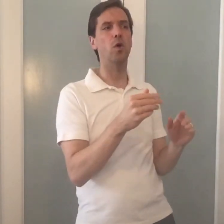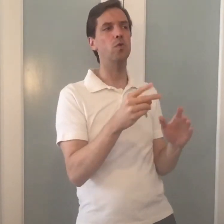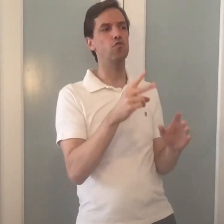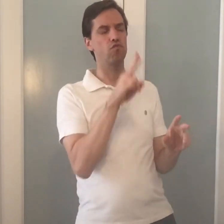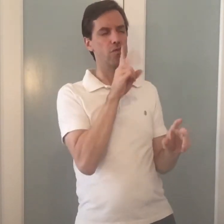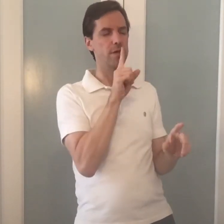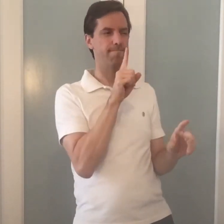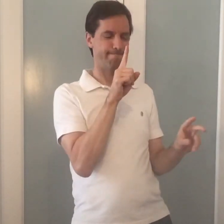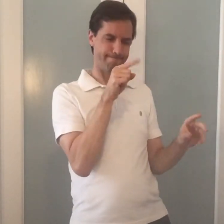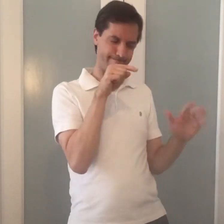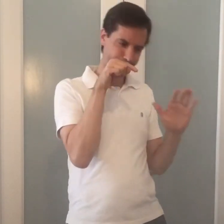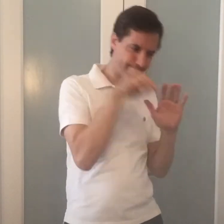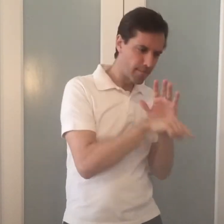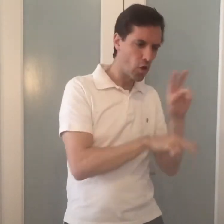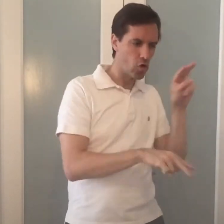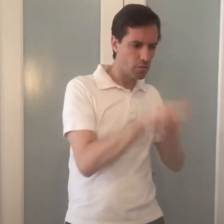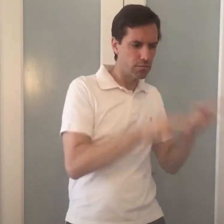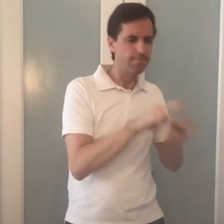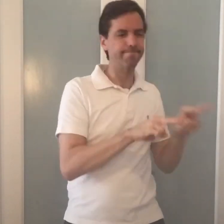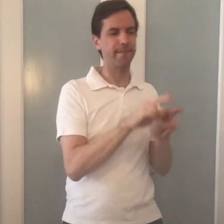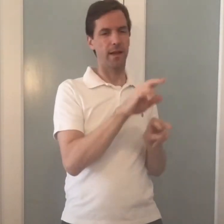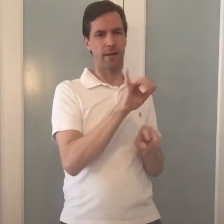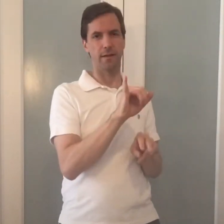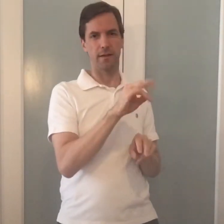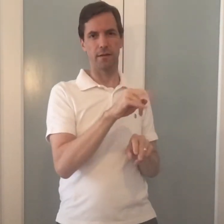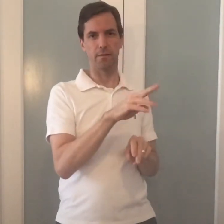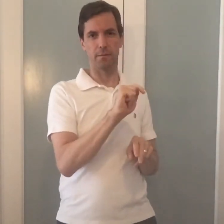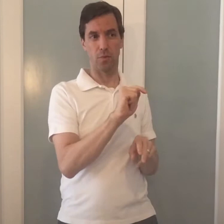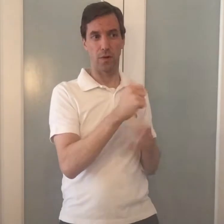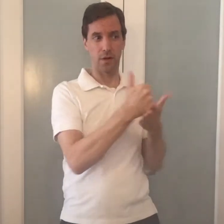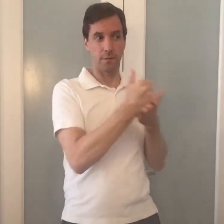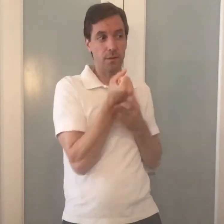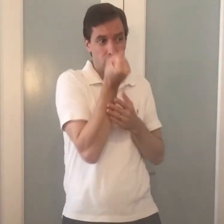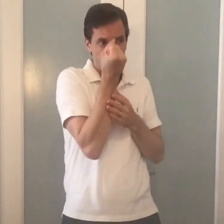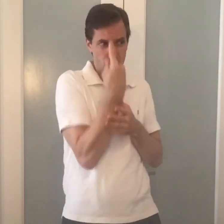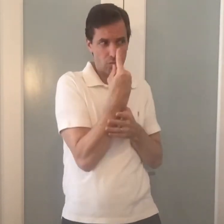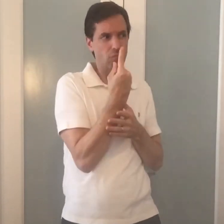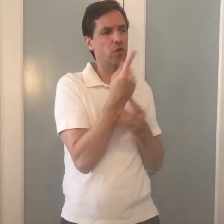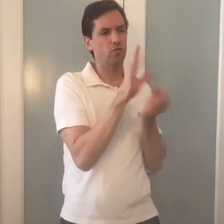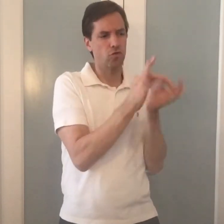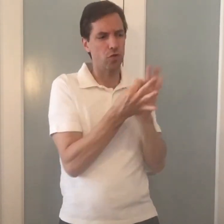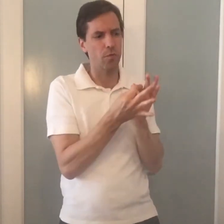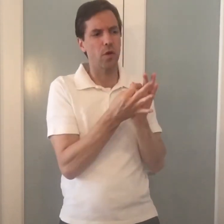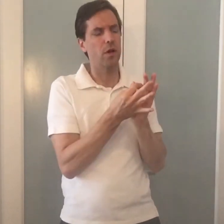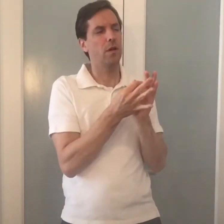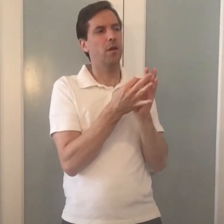we have to look more in depth at the child's input, and that's going to